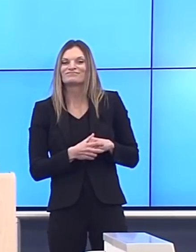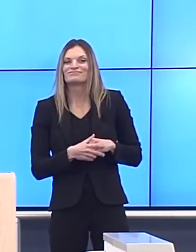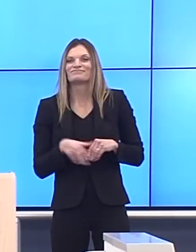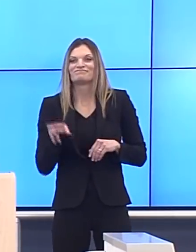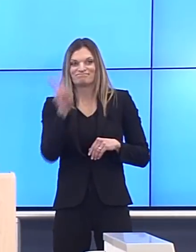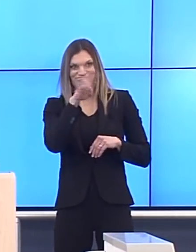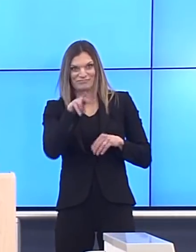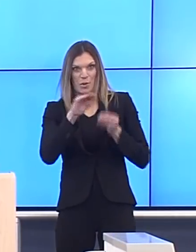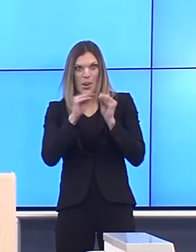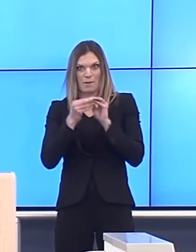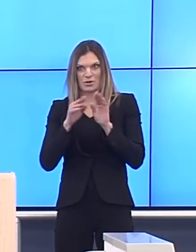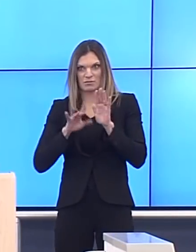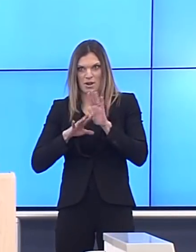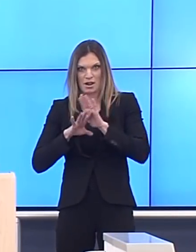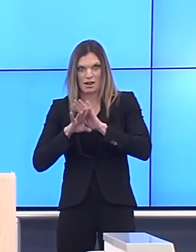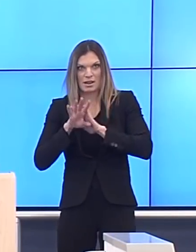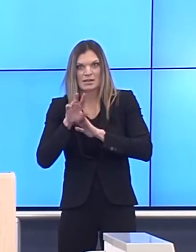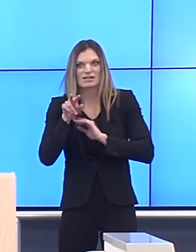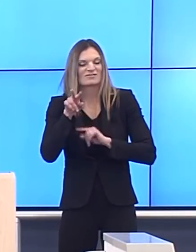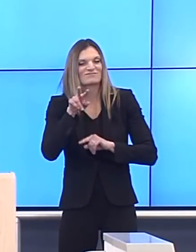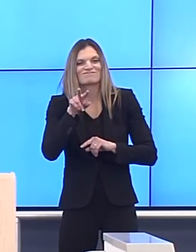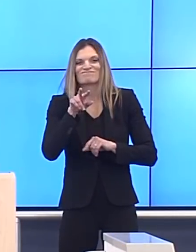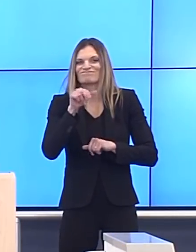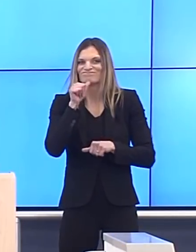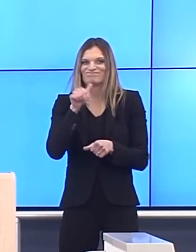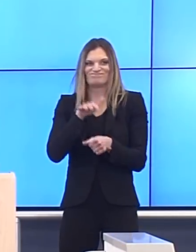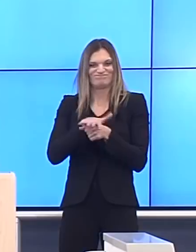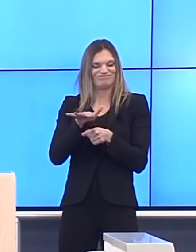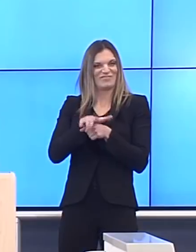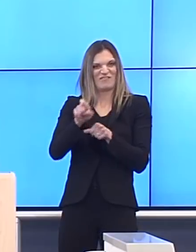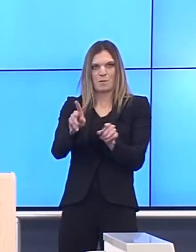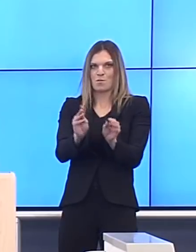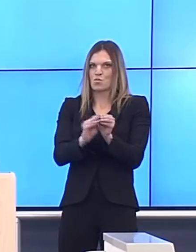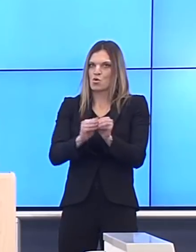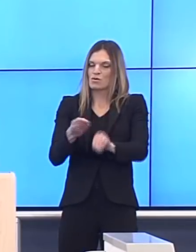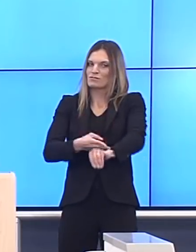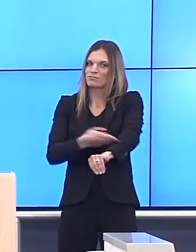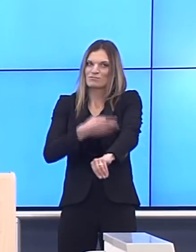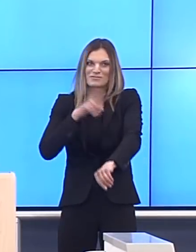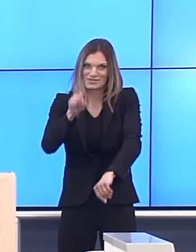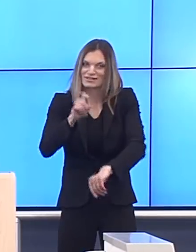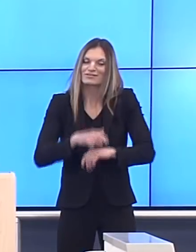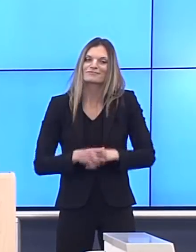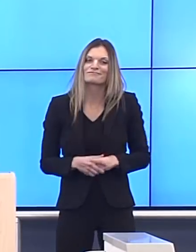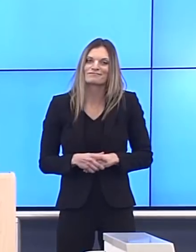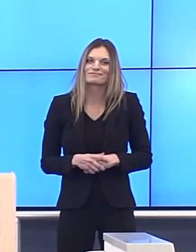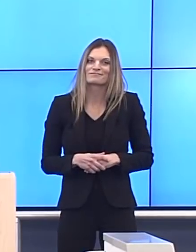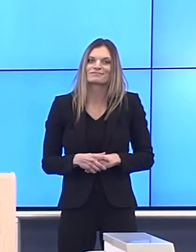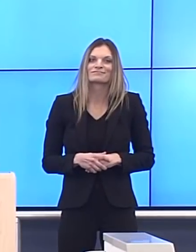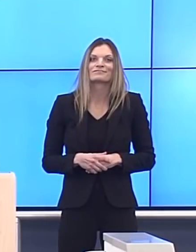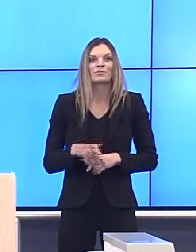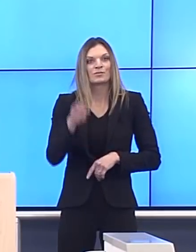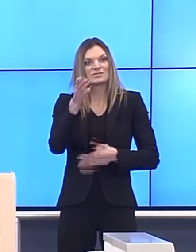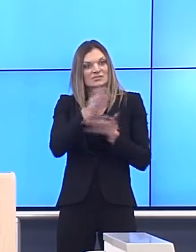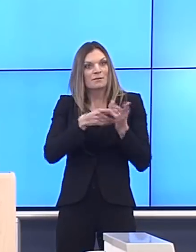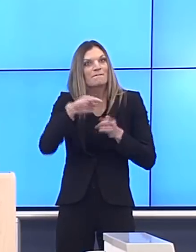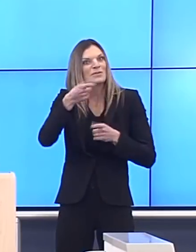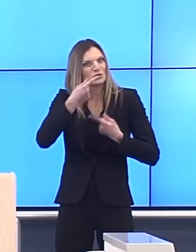PLEASE KEEP ON DOING THAT. BUT UNFORTUNATELY, BASED ON THE DATA THAT WE ARE SAYING OUR MESSAGING AND OUR WARNINGS ARE